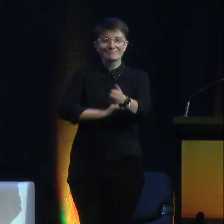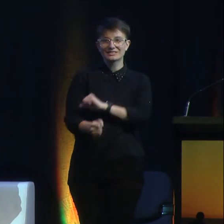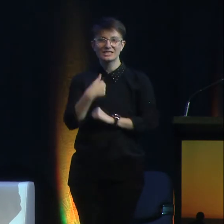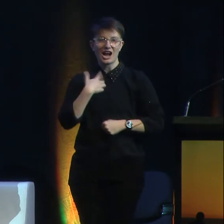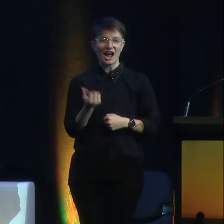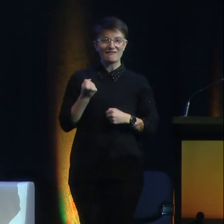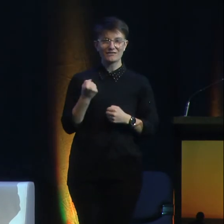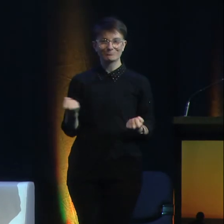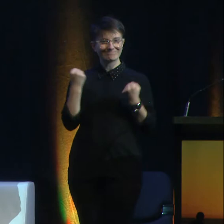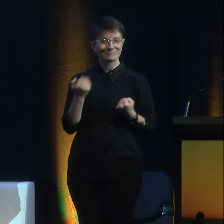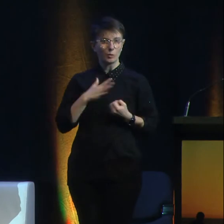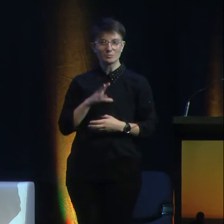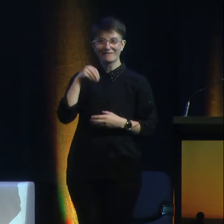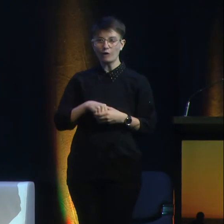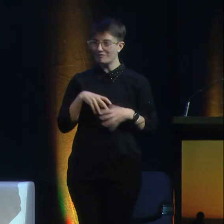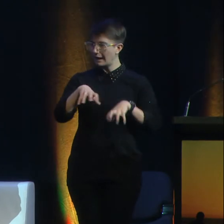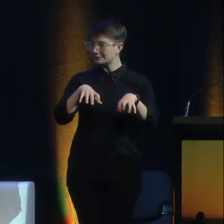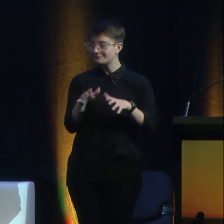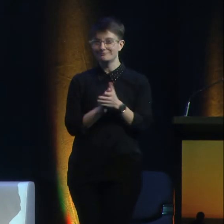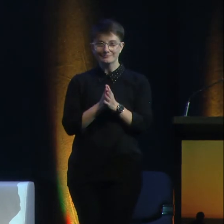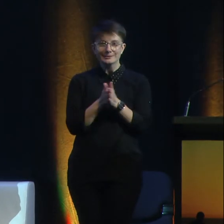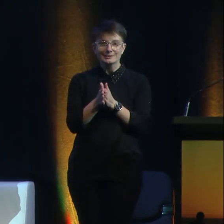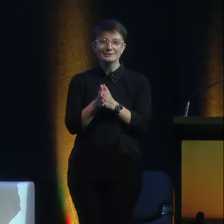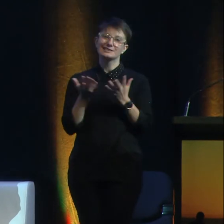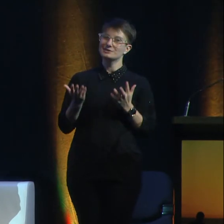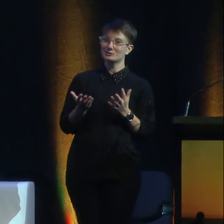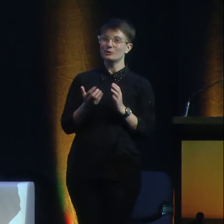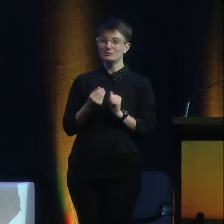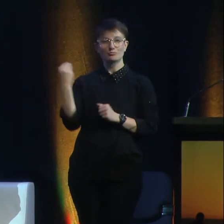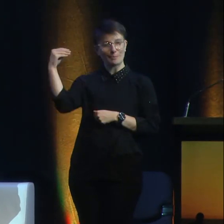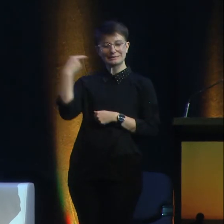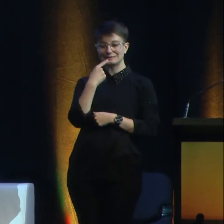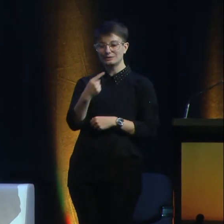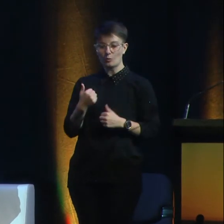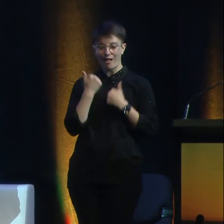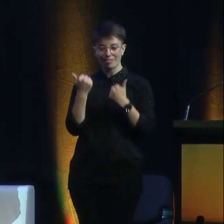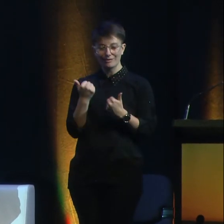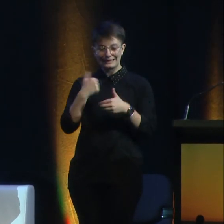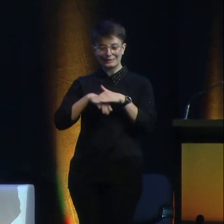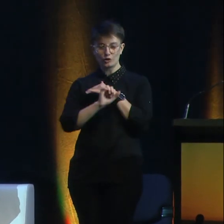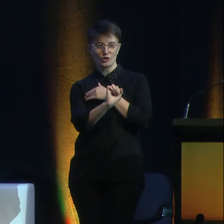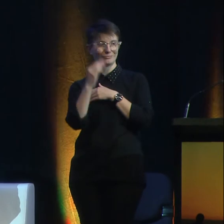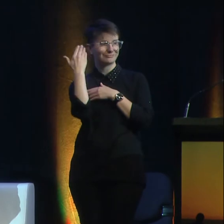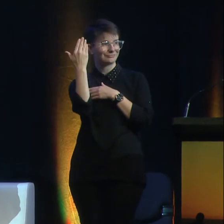as usual but they want to be active and want to be part of the future. And I think and the Prime Minister said it really well and her address this morning that it's about no